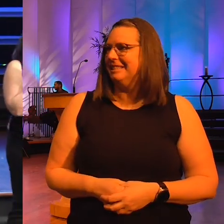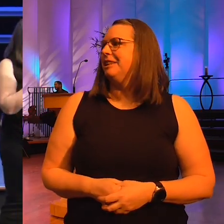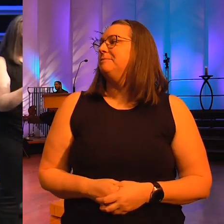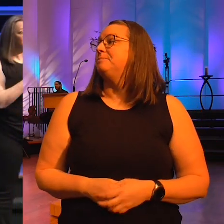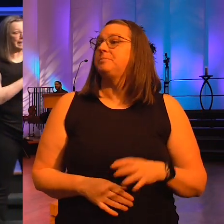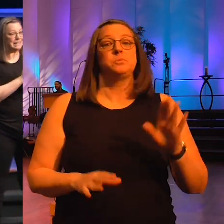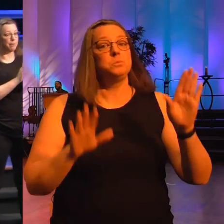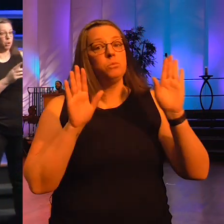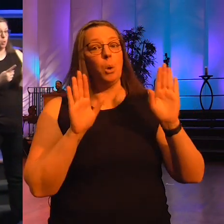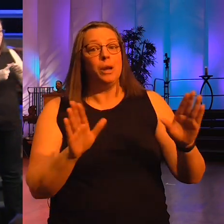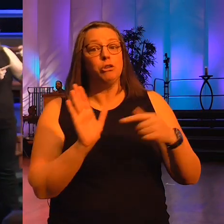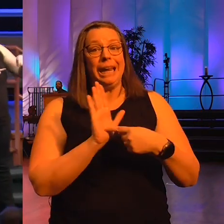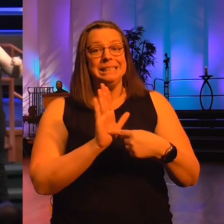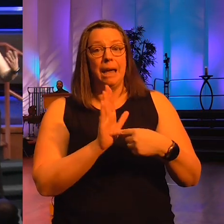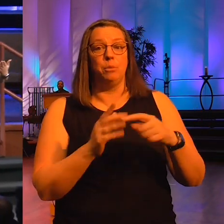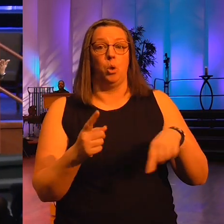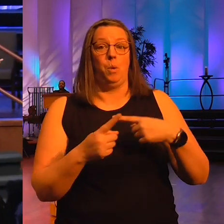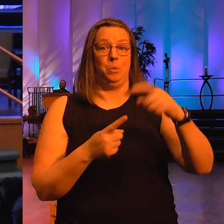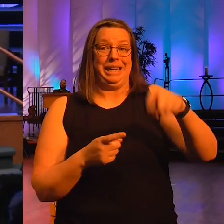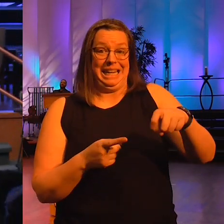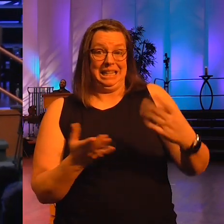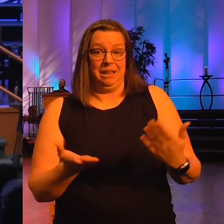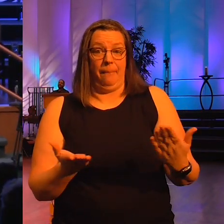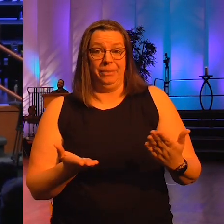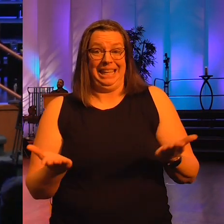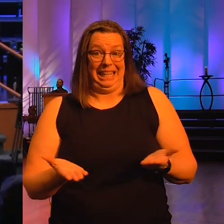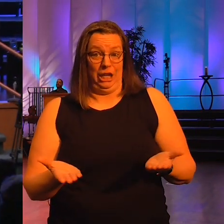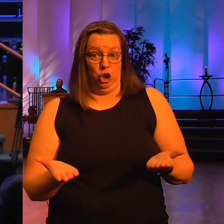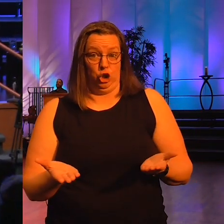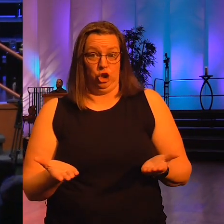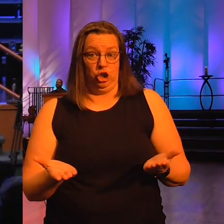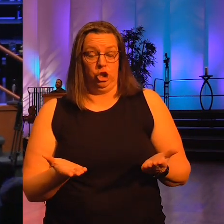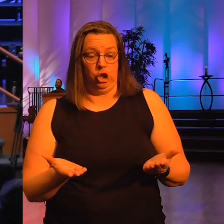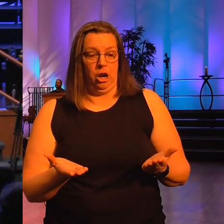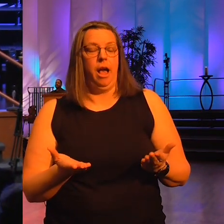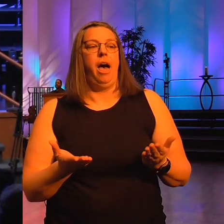need something here at M High church church the incredible intelligence in our own community that